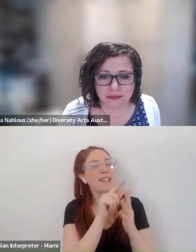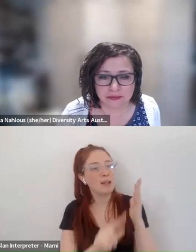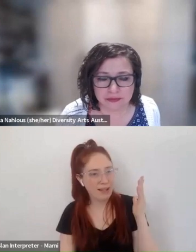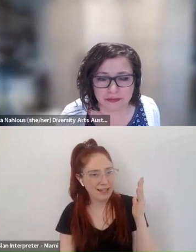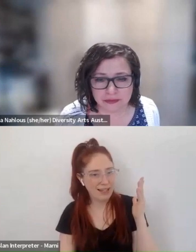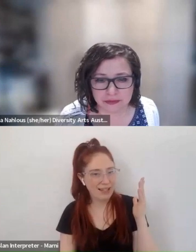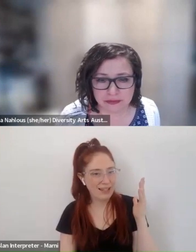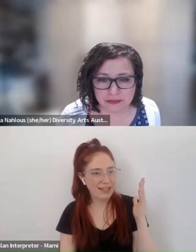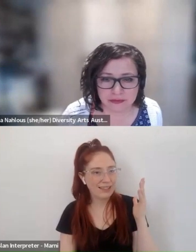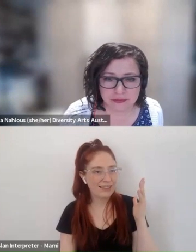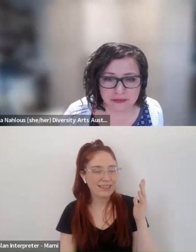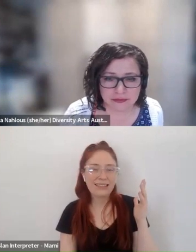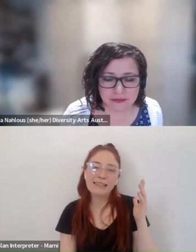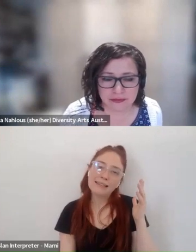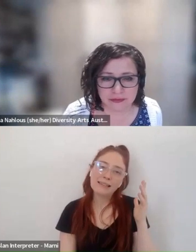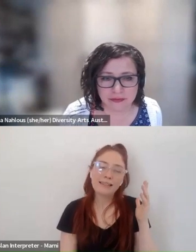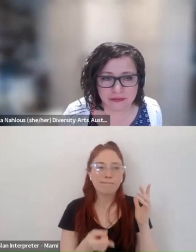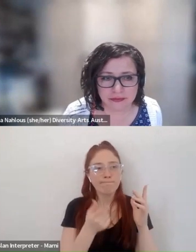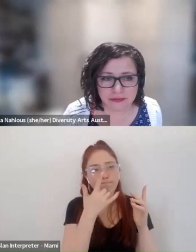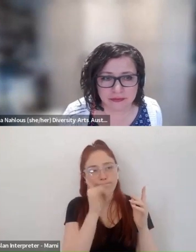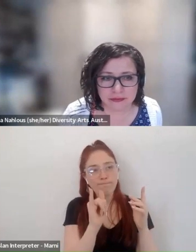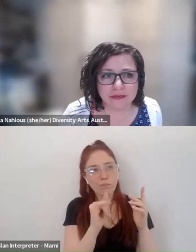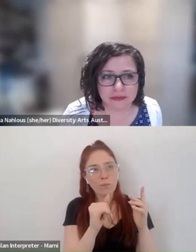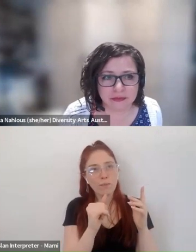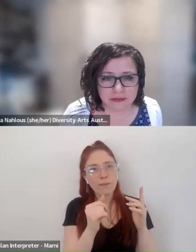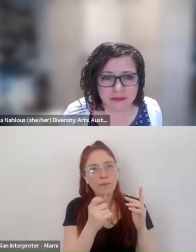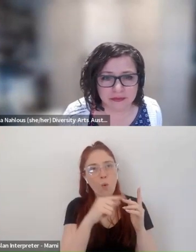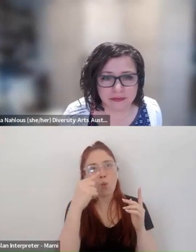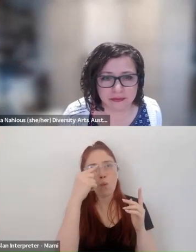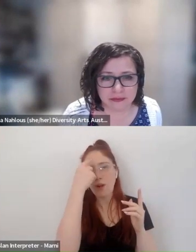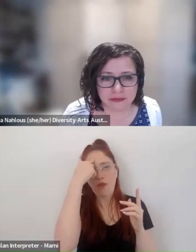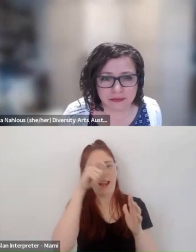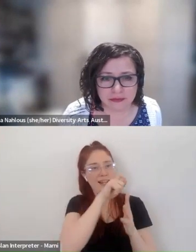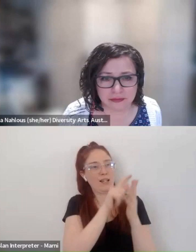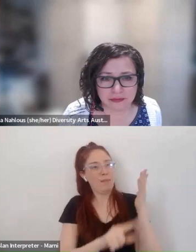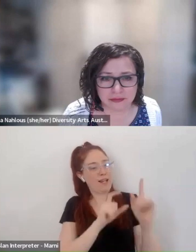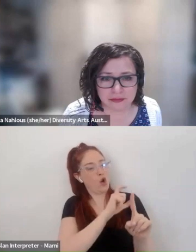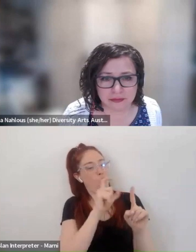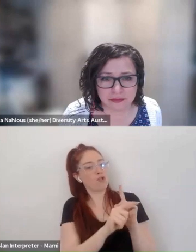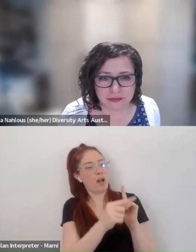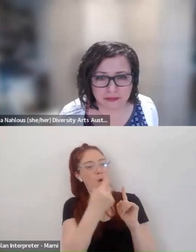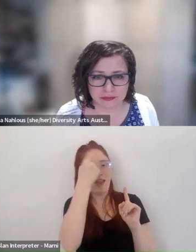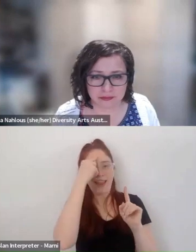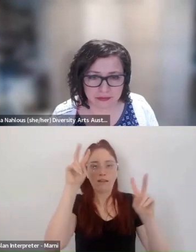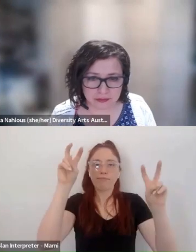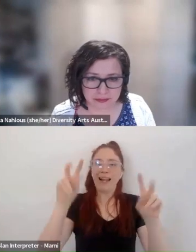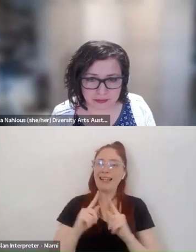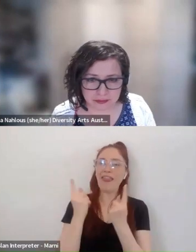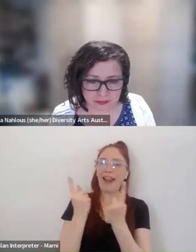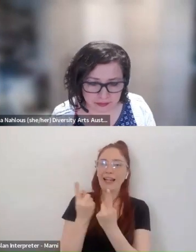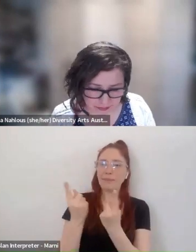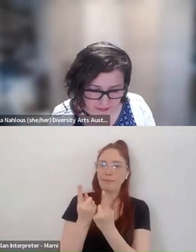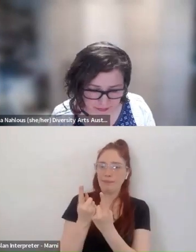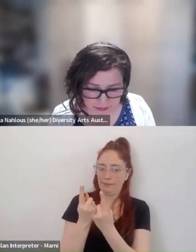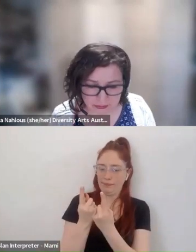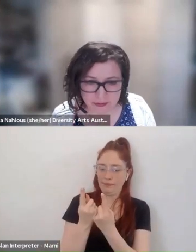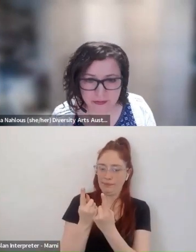don't think about disability as a culture, we think about it as a thing. But there is a culture that surrounds instability,